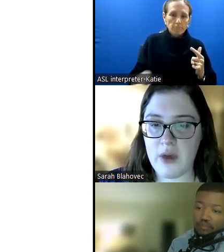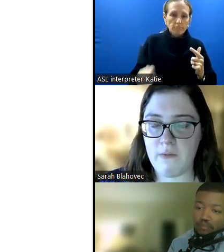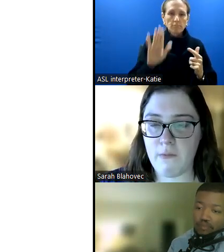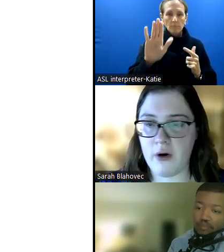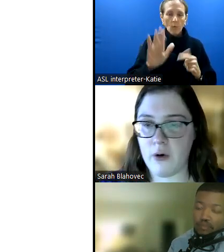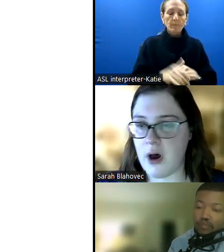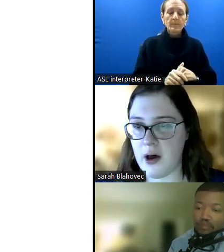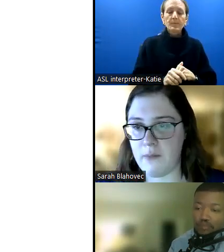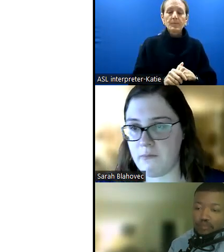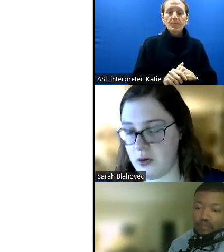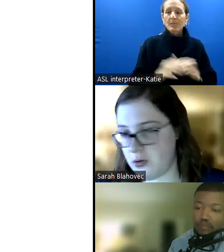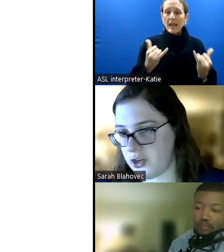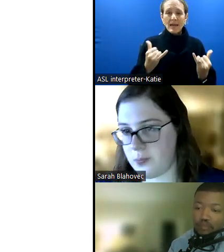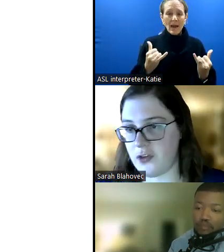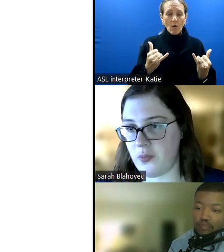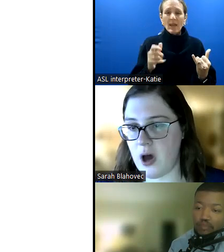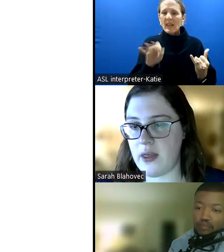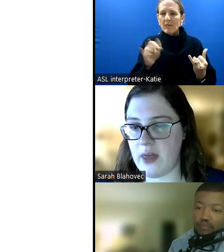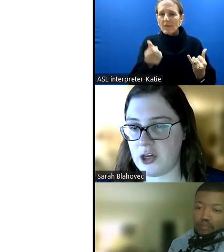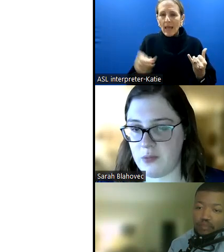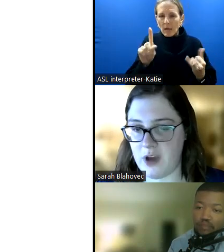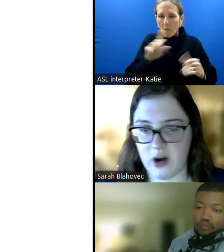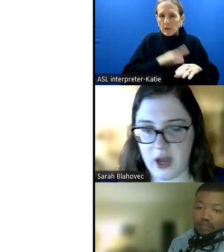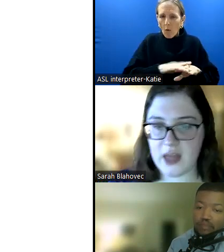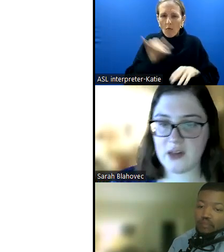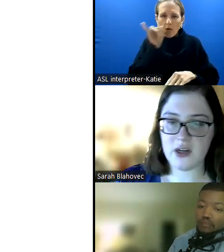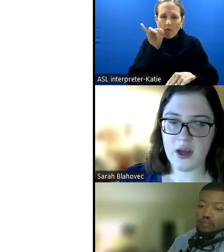you'll just press one and that should raise your hand.